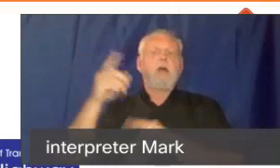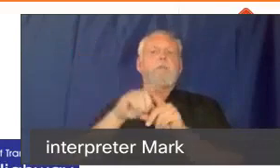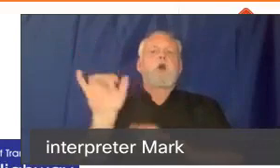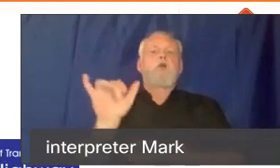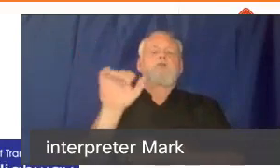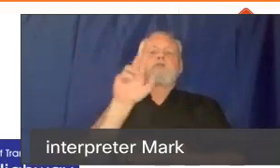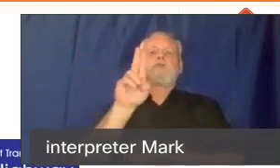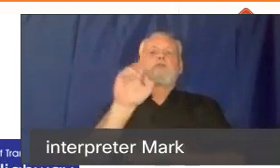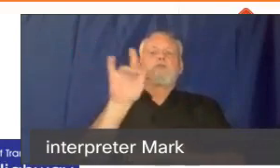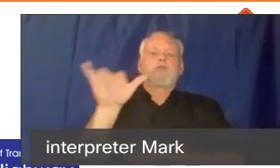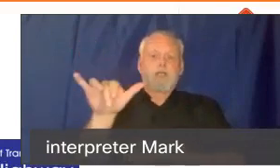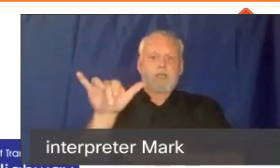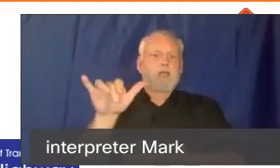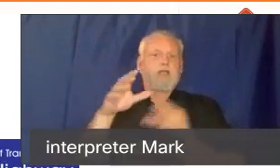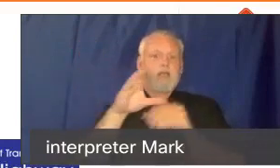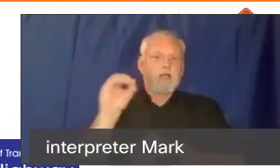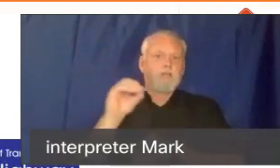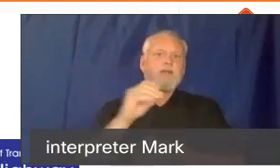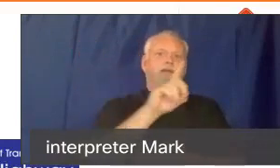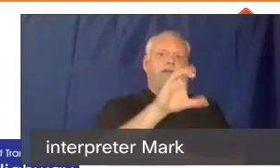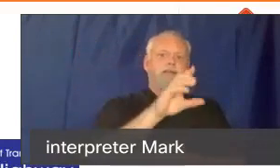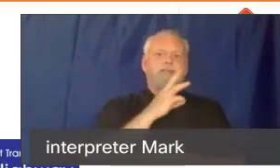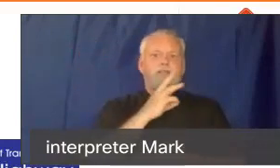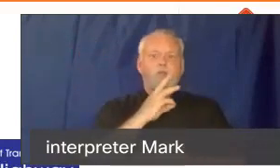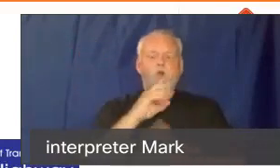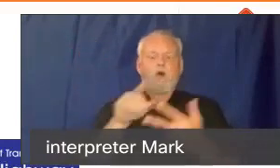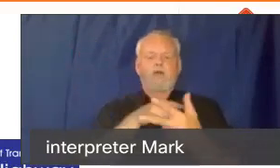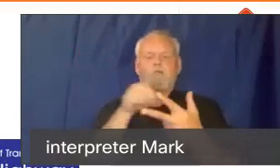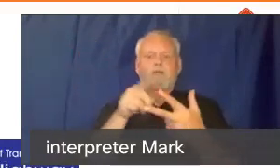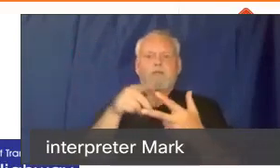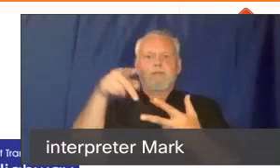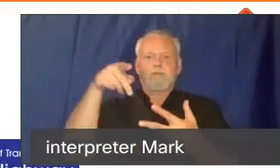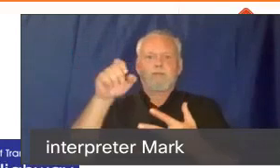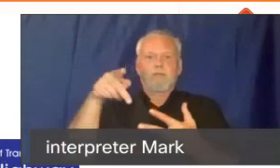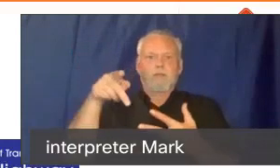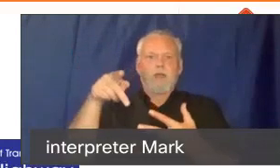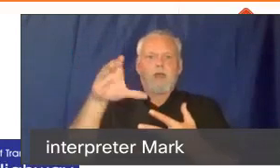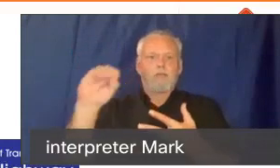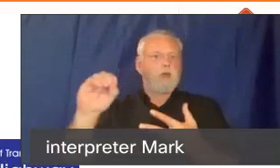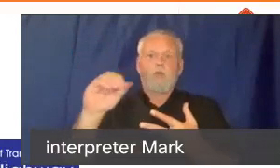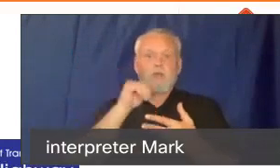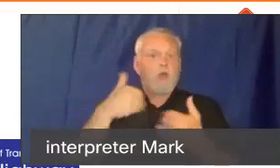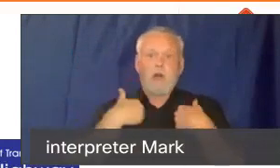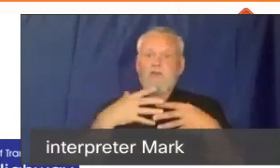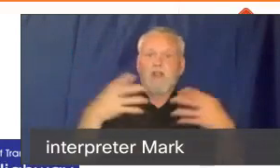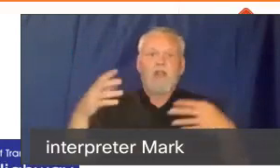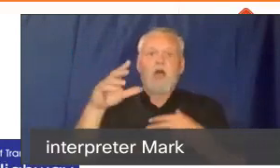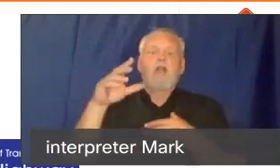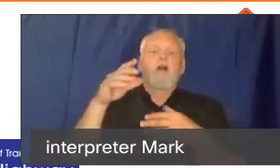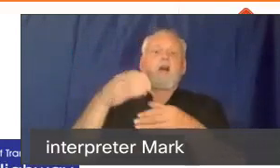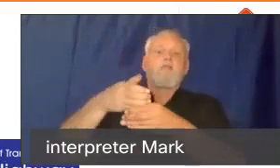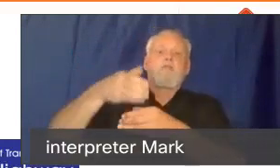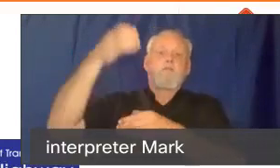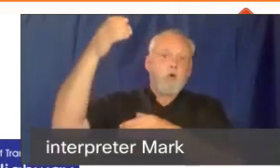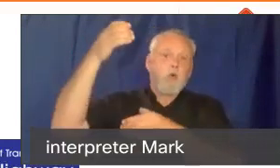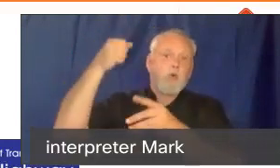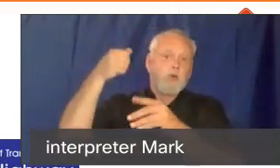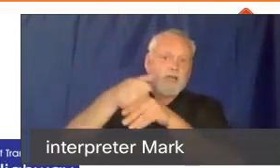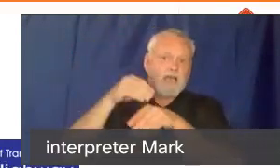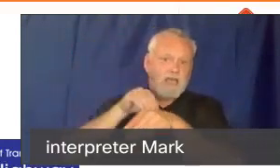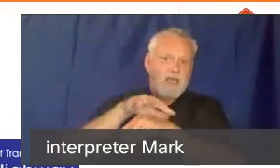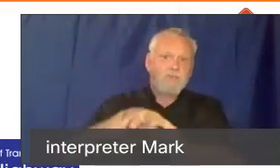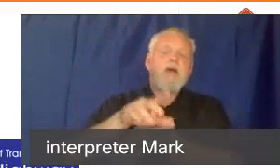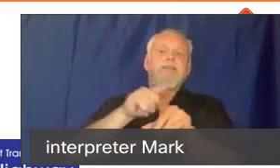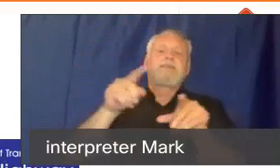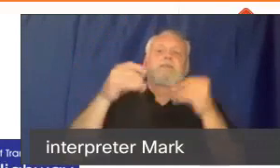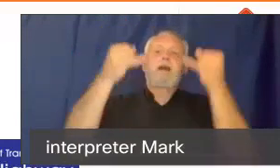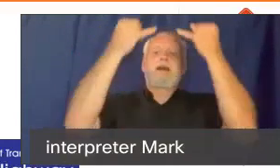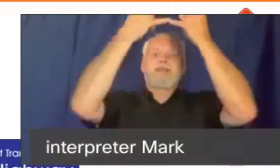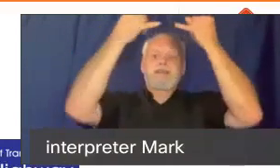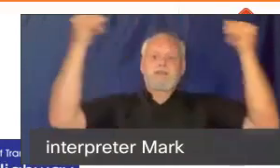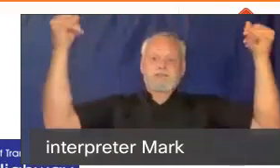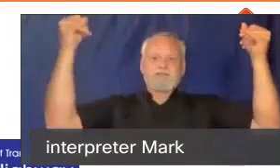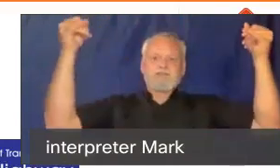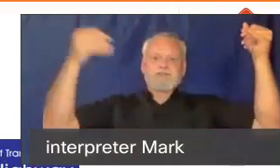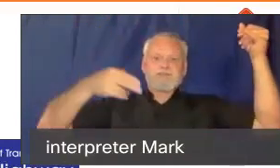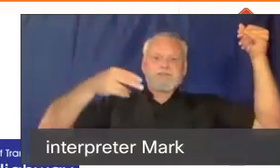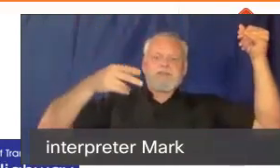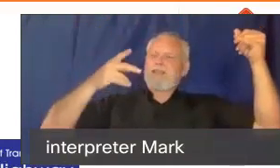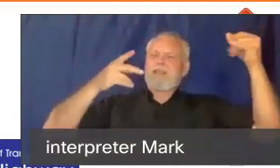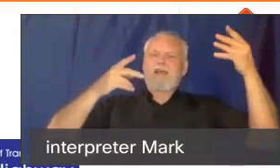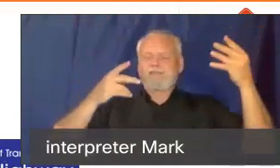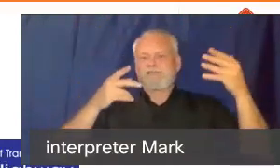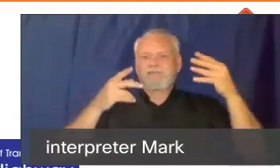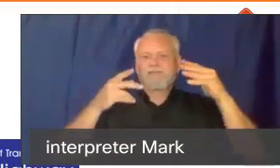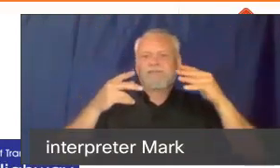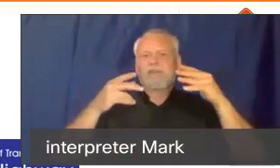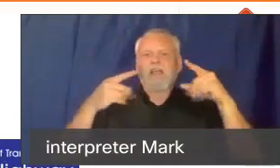D. C. water and pepco we have a number of unfortunately, we don't have a lot of poll utility pull impacts, but we do have a number of guy wires that create vertical clearance issues and just horizontal conflicts between the trail.